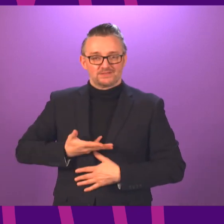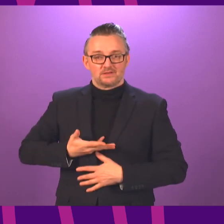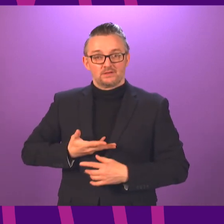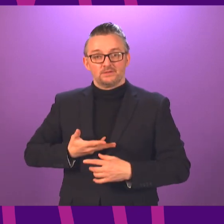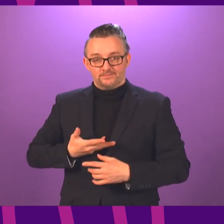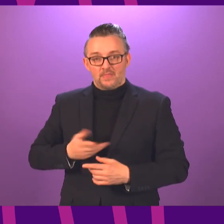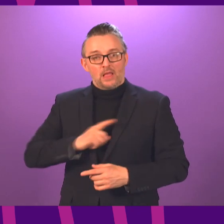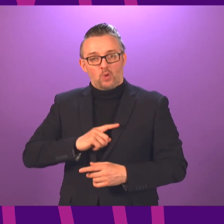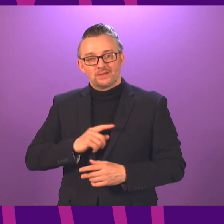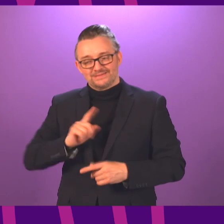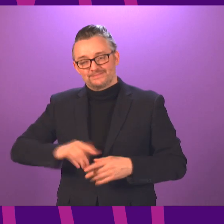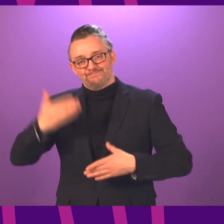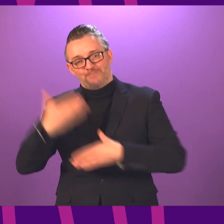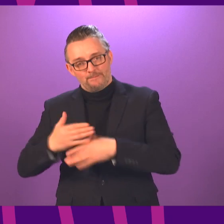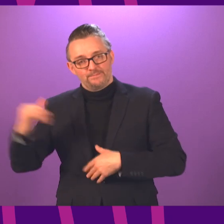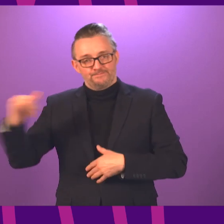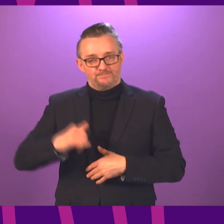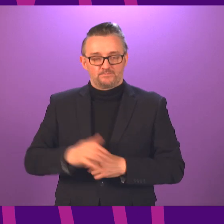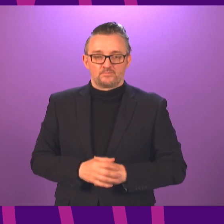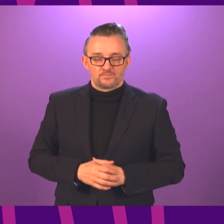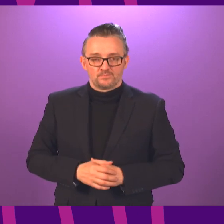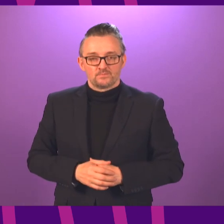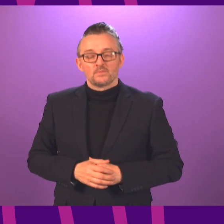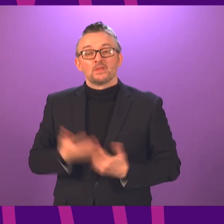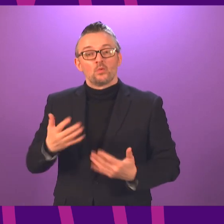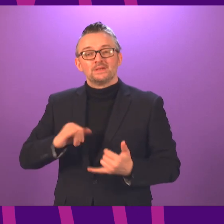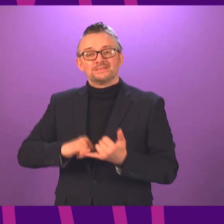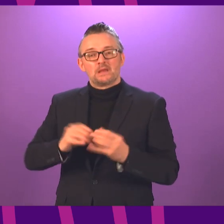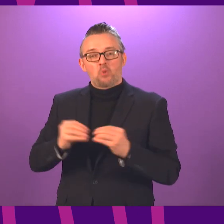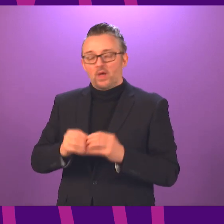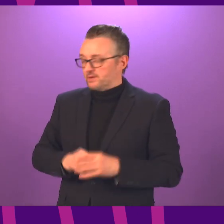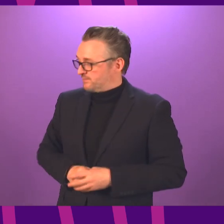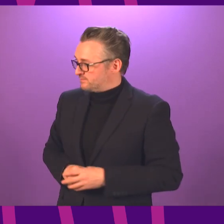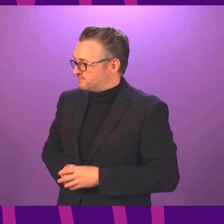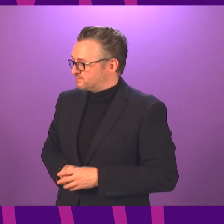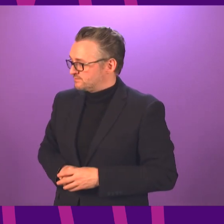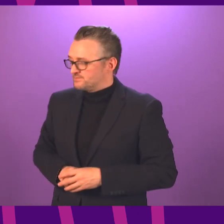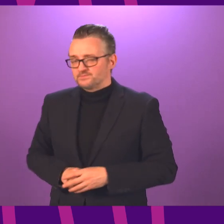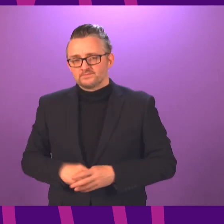Sarah Boyack (Lothian) (Lab): How will the Scottish Government ensure that